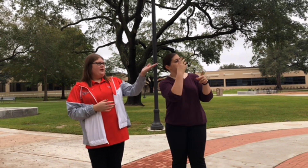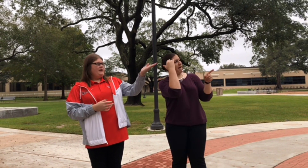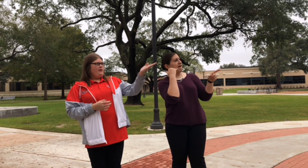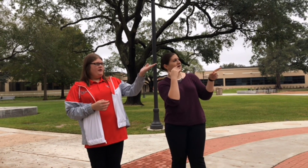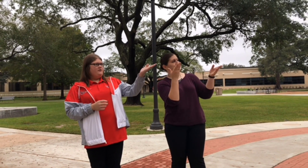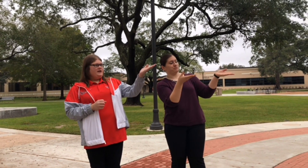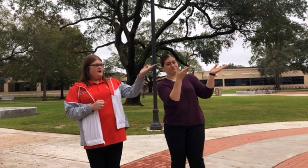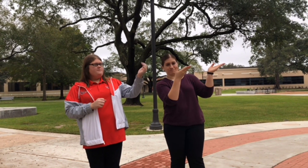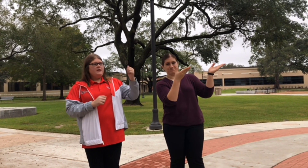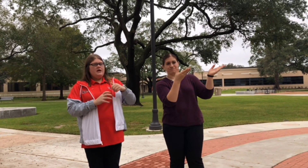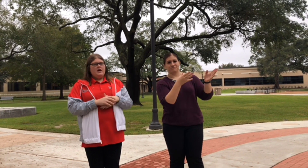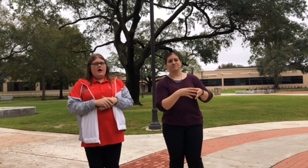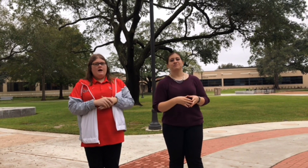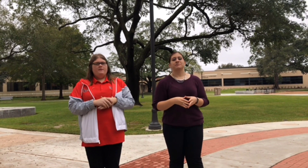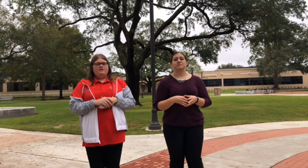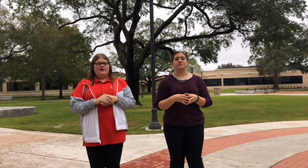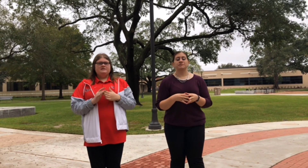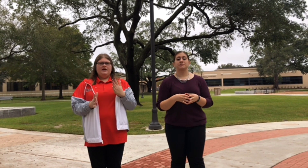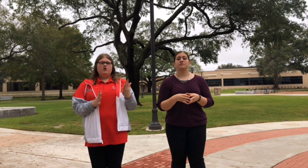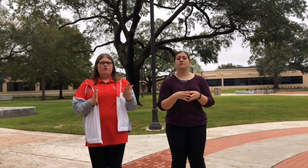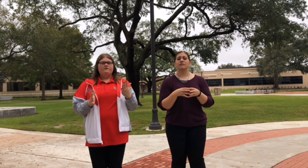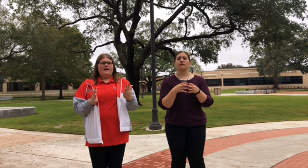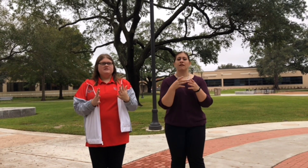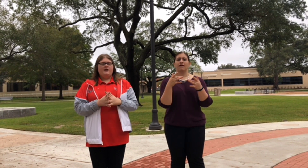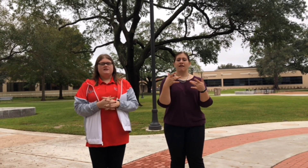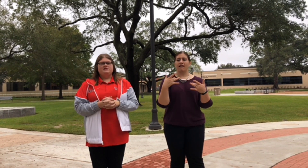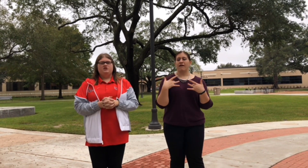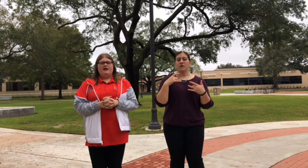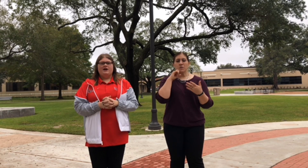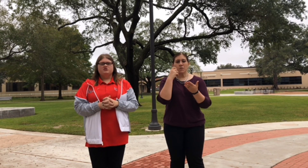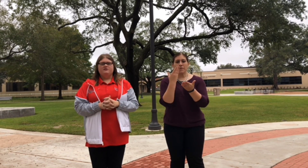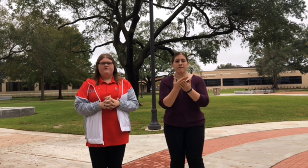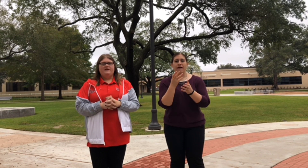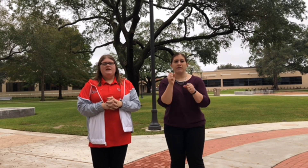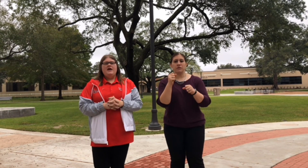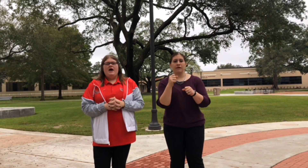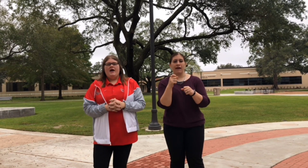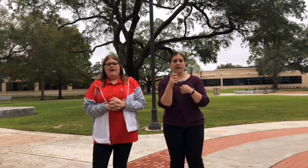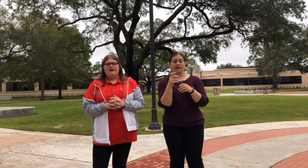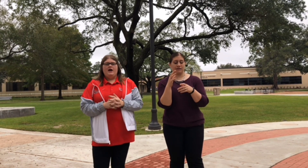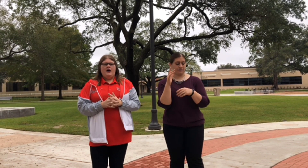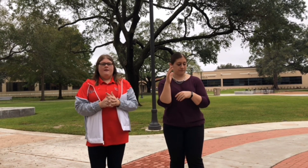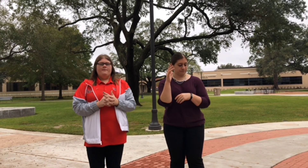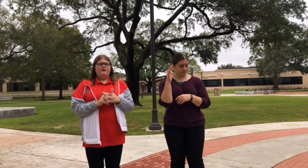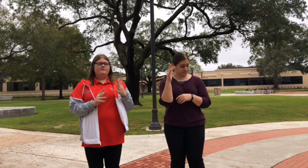located right over here. They say a cool fact about it is that you can actually fit a